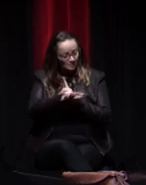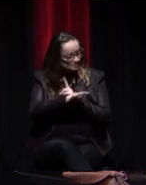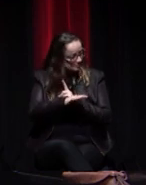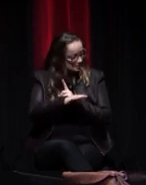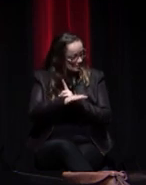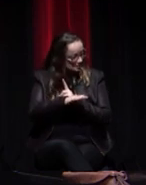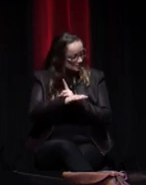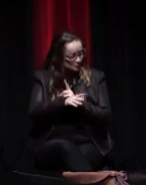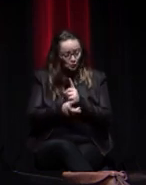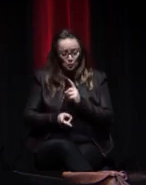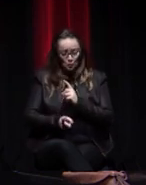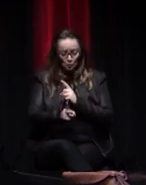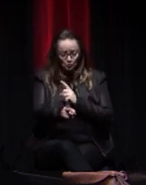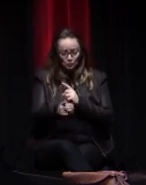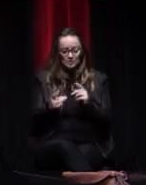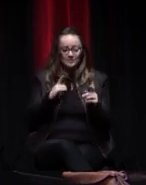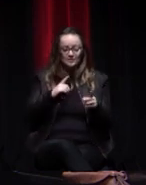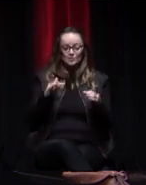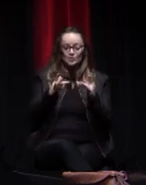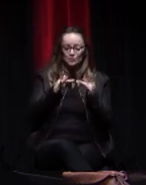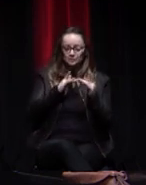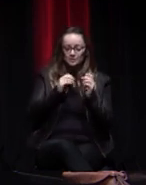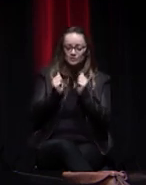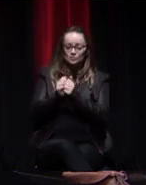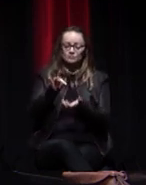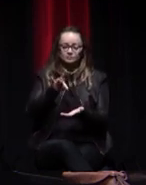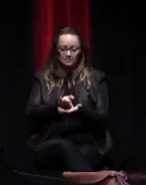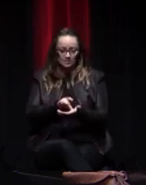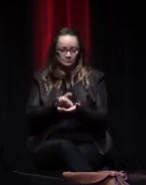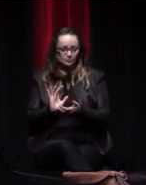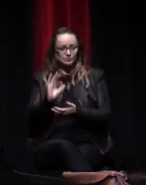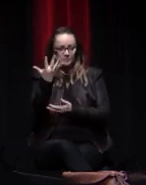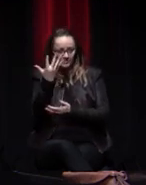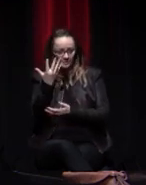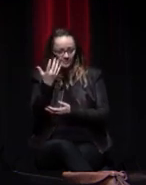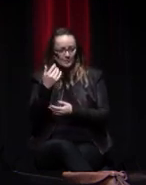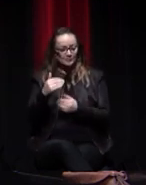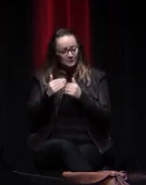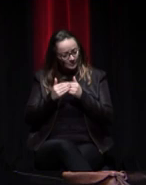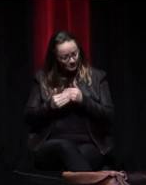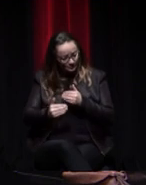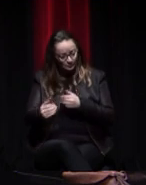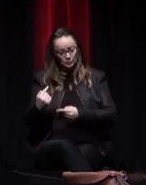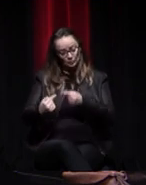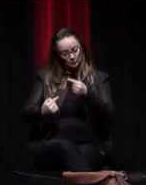keep in touch with the facts in the course of the public debate